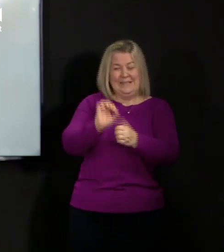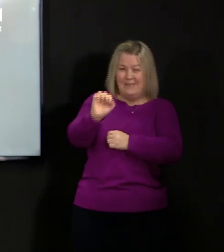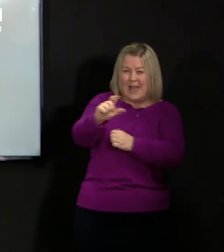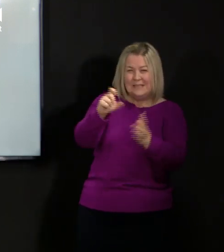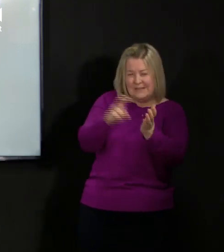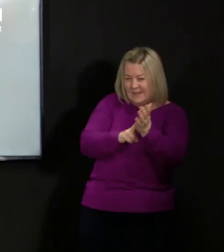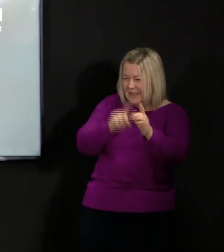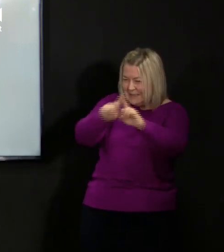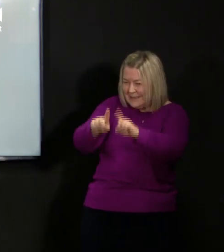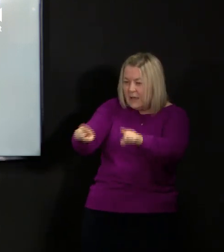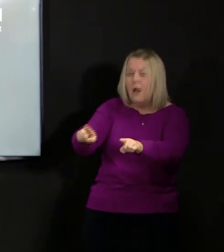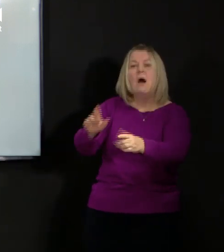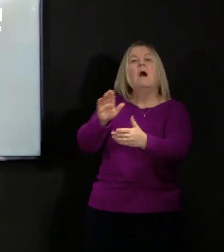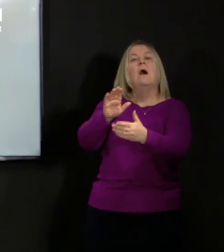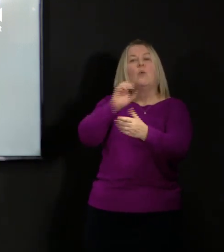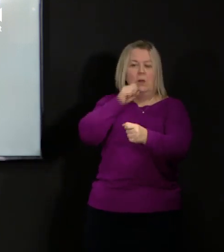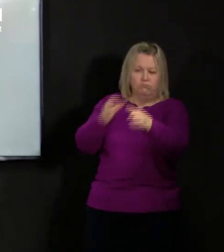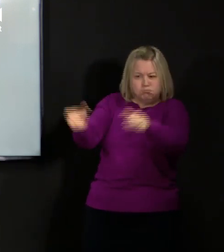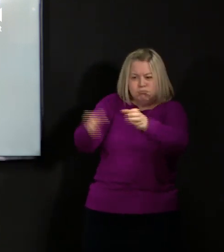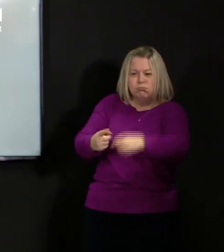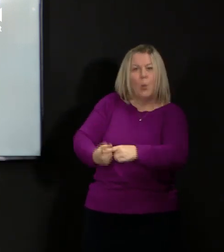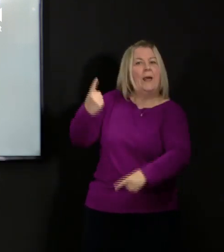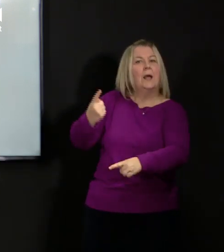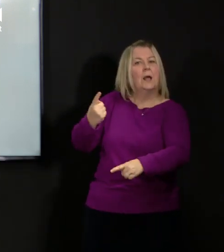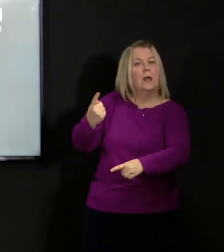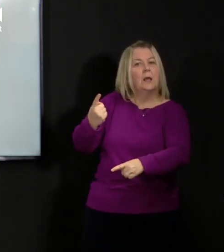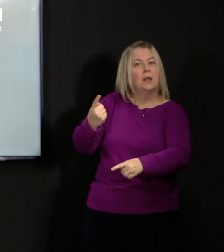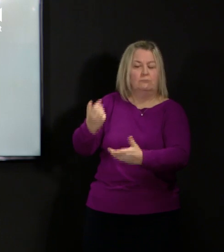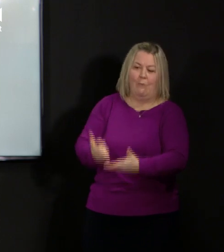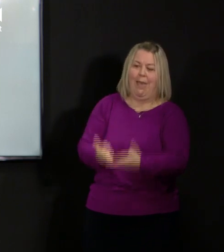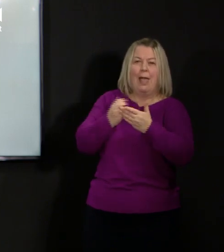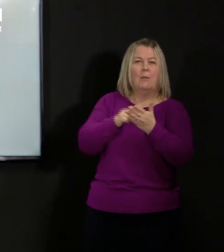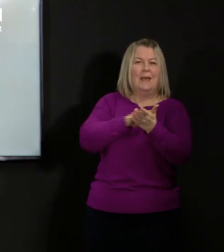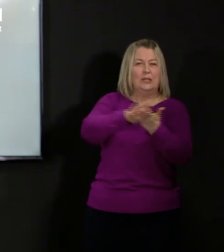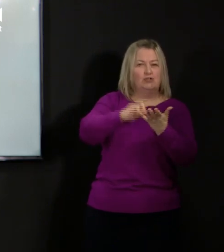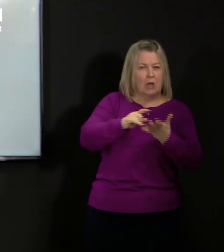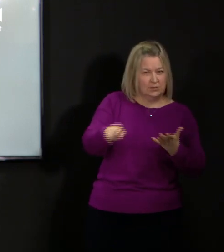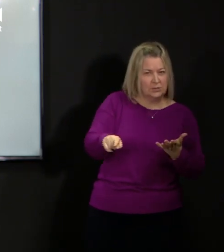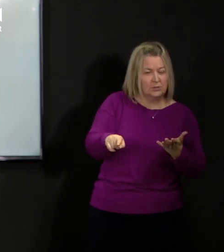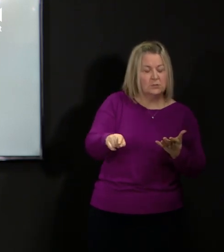new recruits as soon as possible. That response so far, in a relatively short